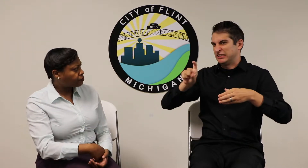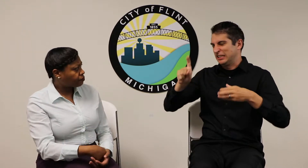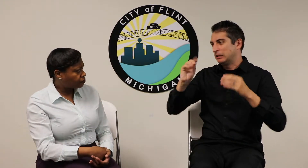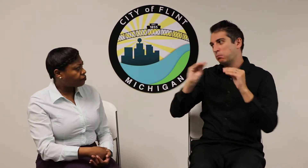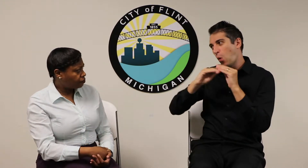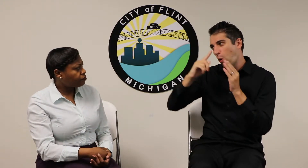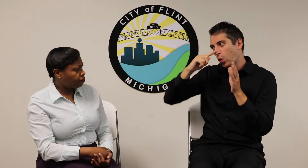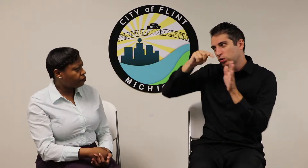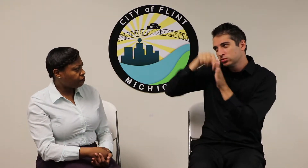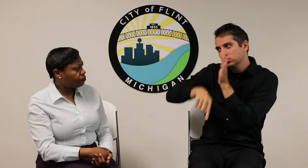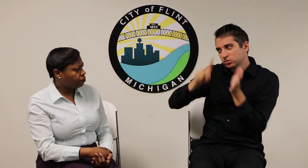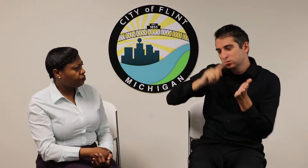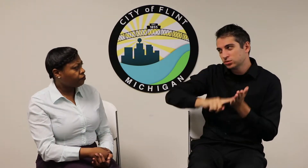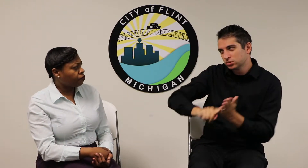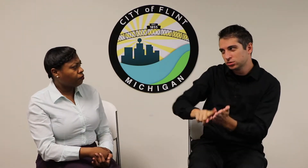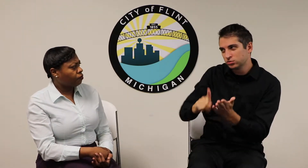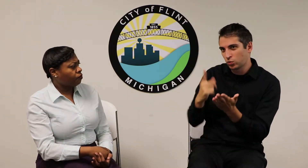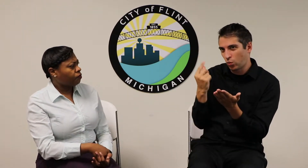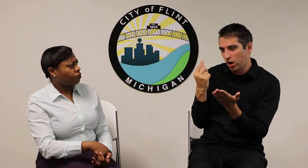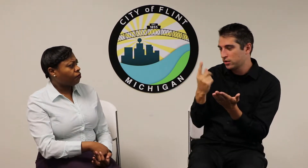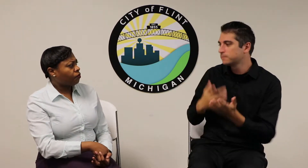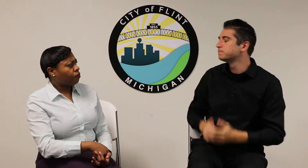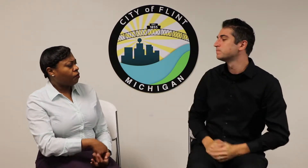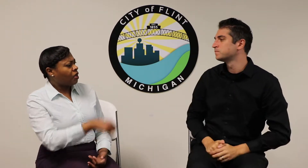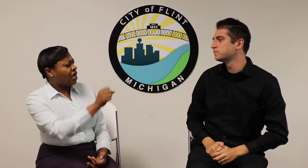I think that deserves further investigation.